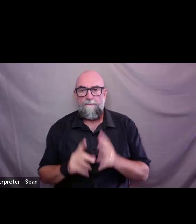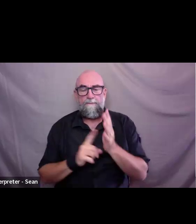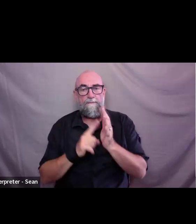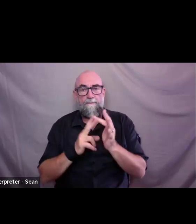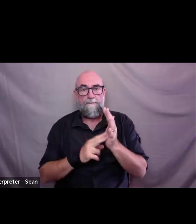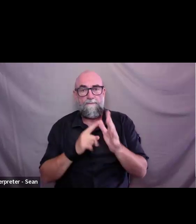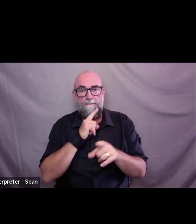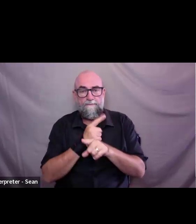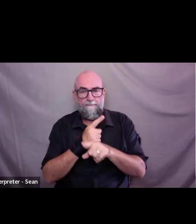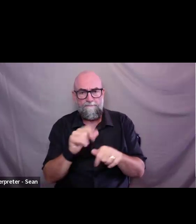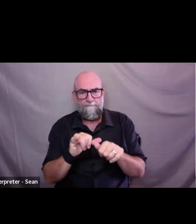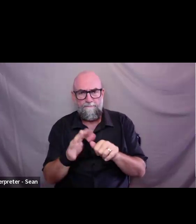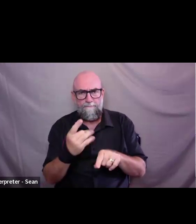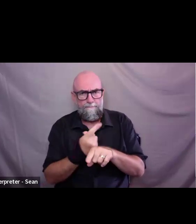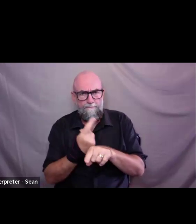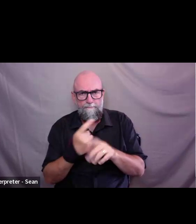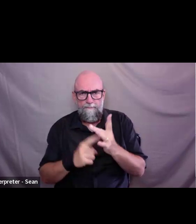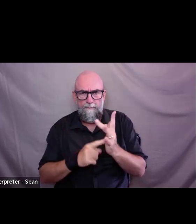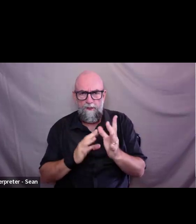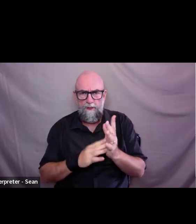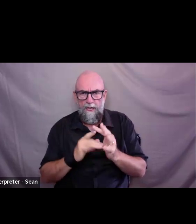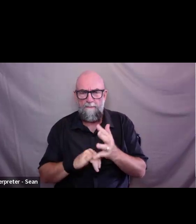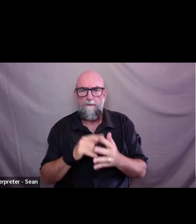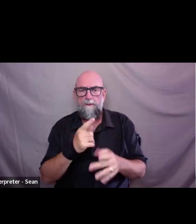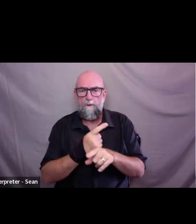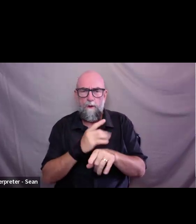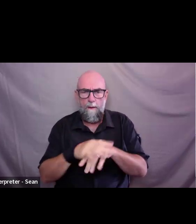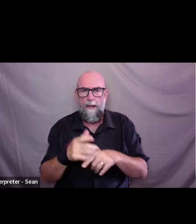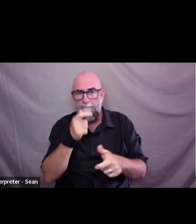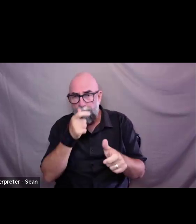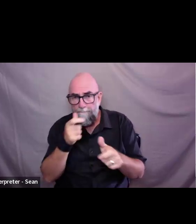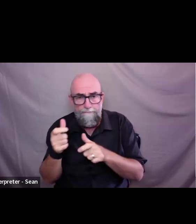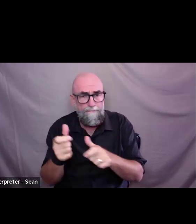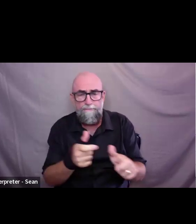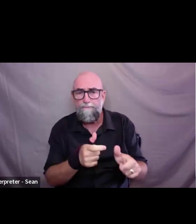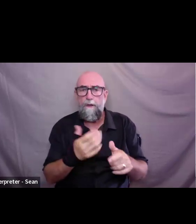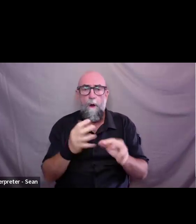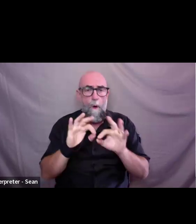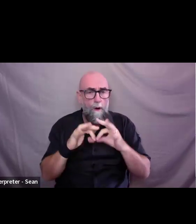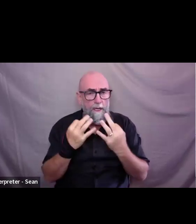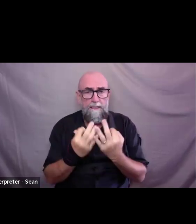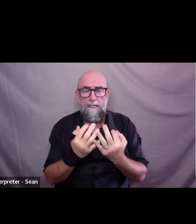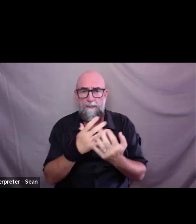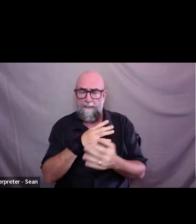organisations need to think about the responsibility to the climate crisis and consider what their sphere of influence is